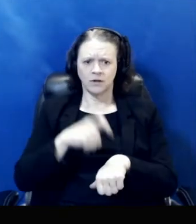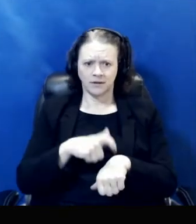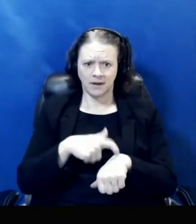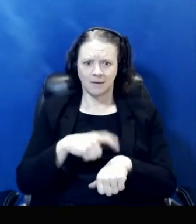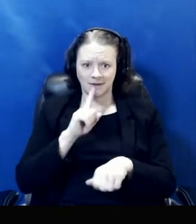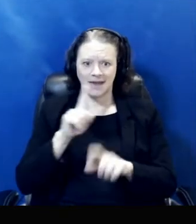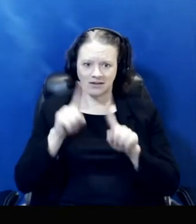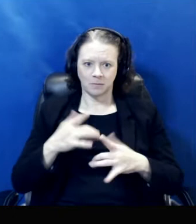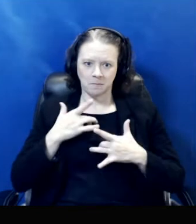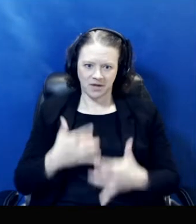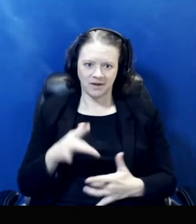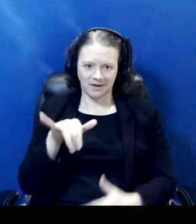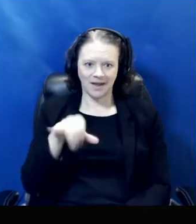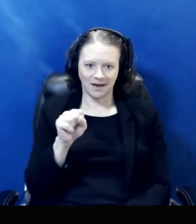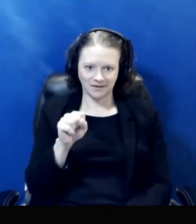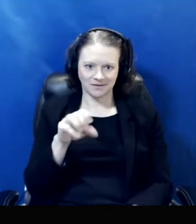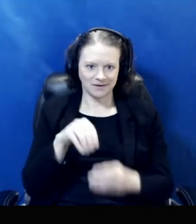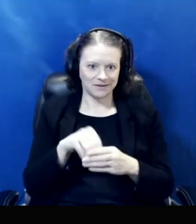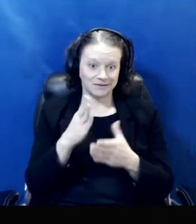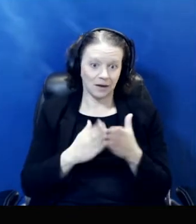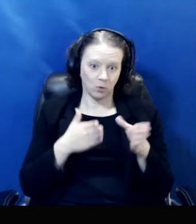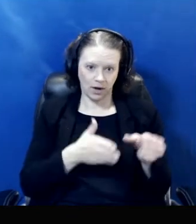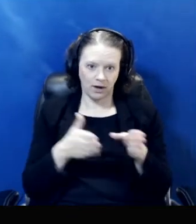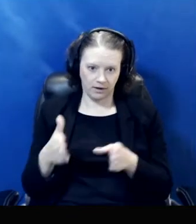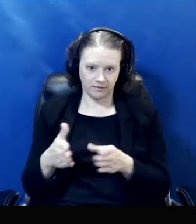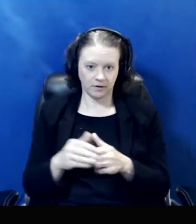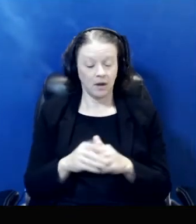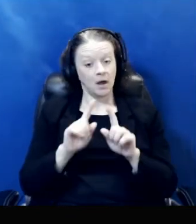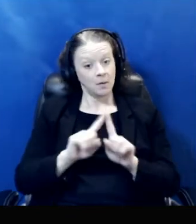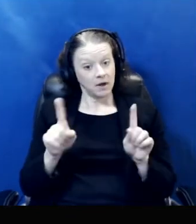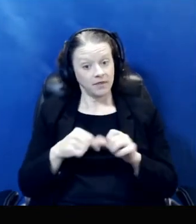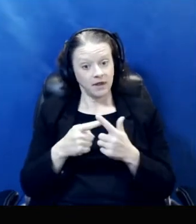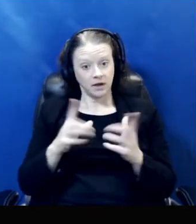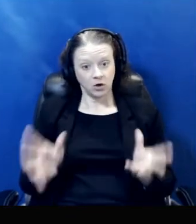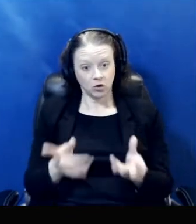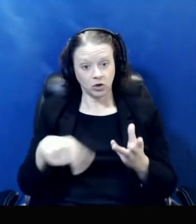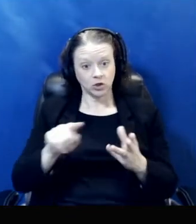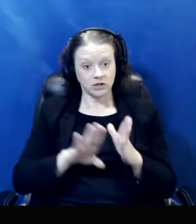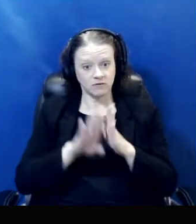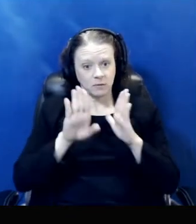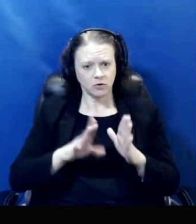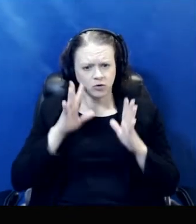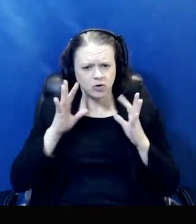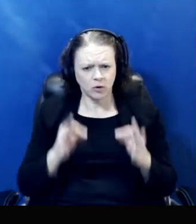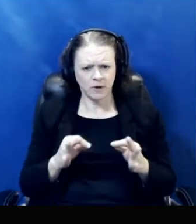likely going to be a yes in some capacity, but then it prompts developers to determine whether or not